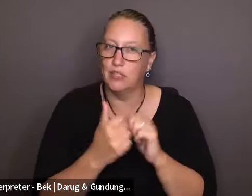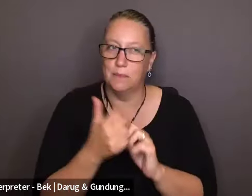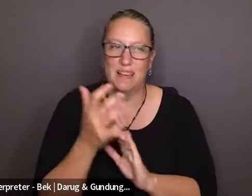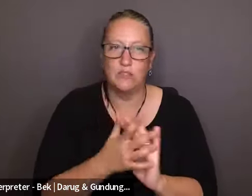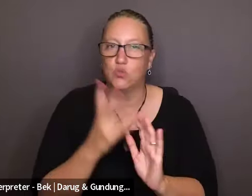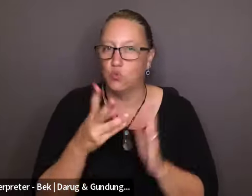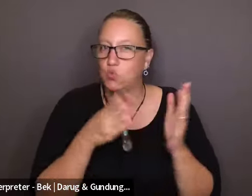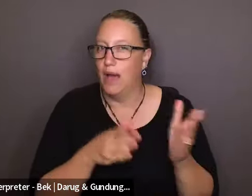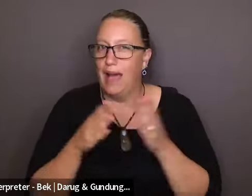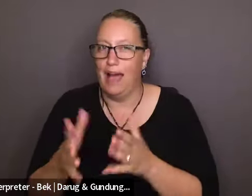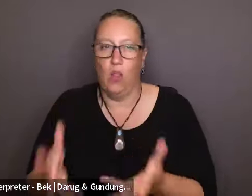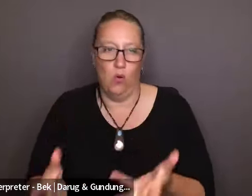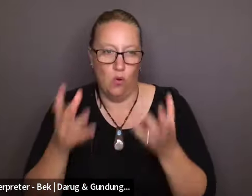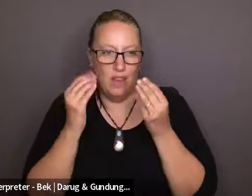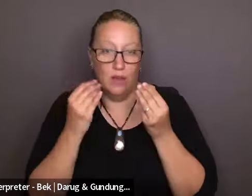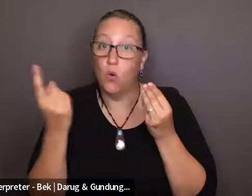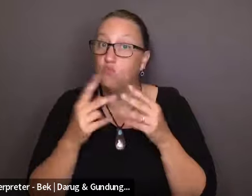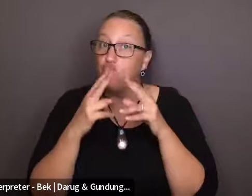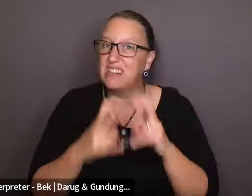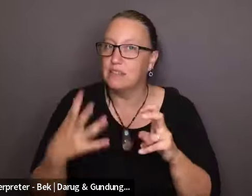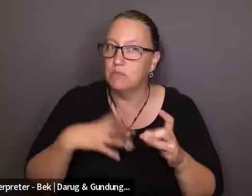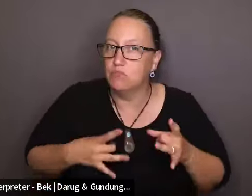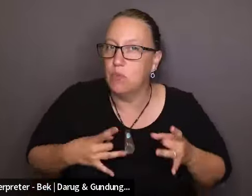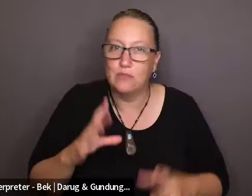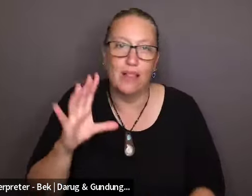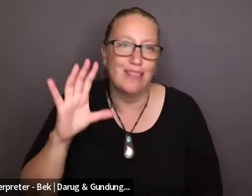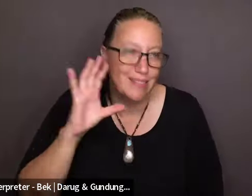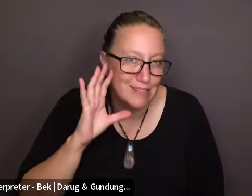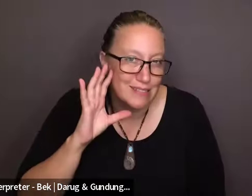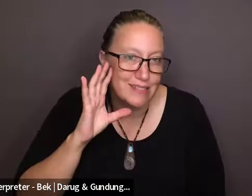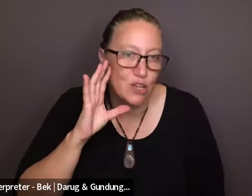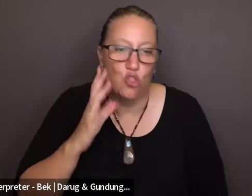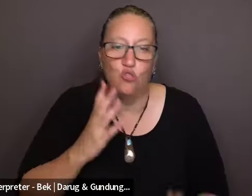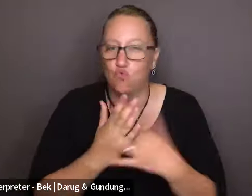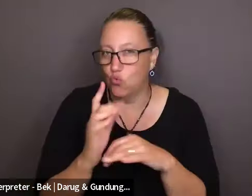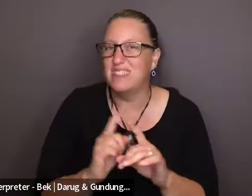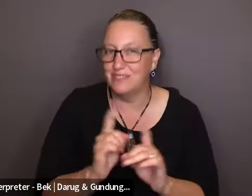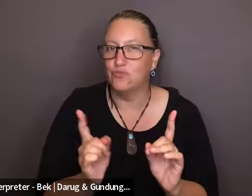group simply receives it. Let 's start with two-way learning. Strong partnerships involve two-way